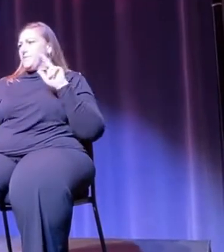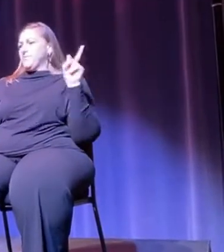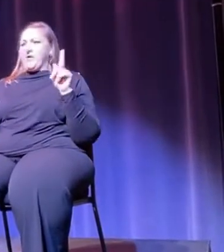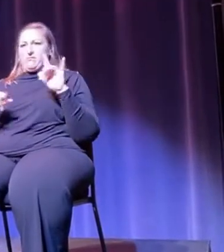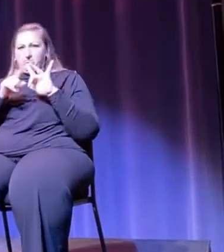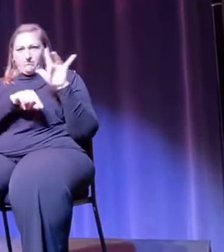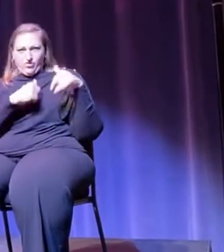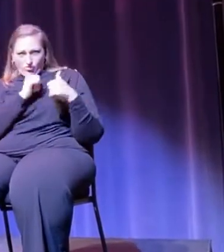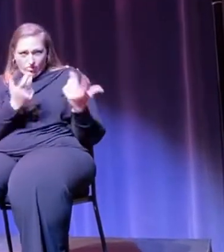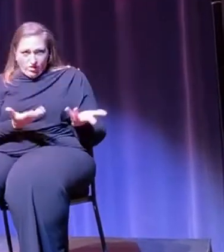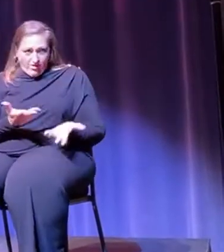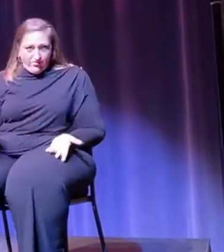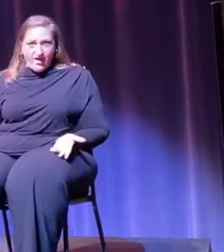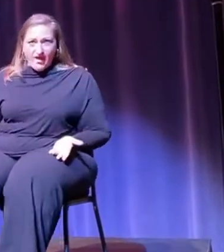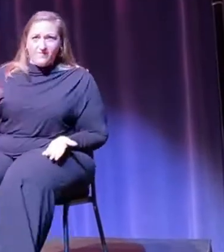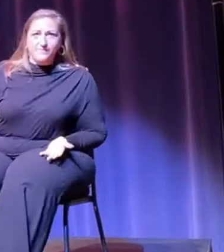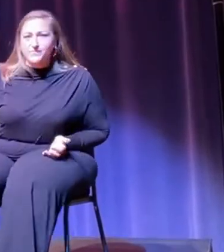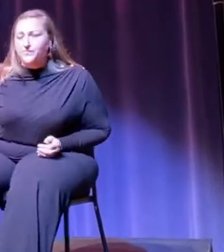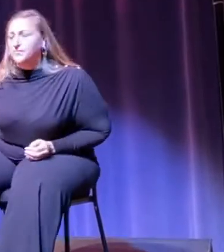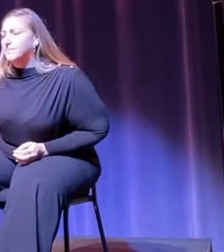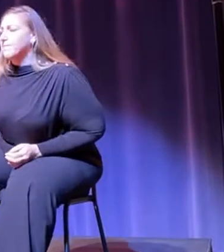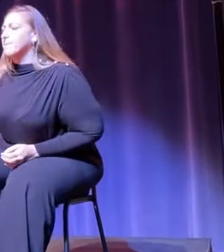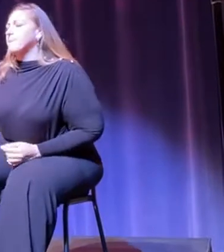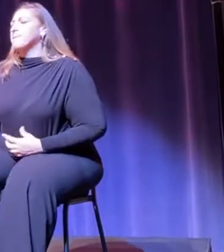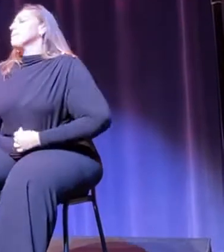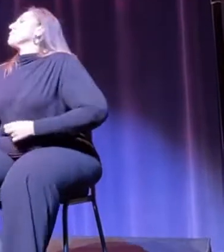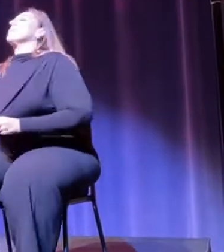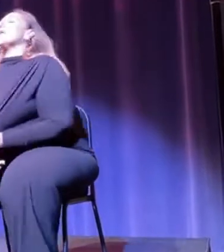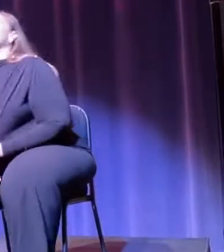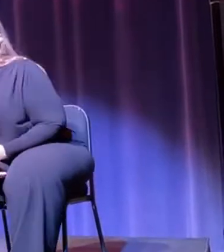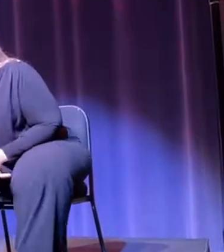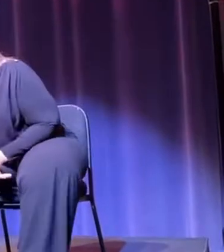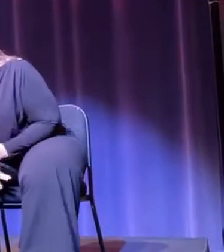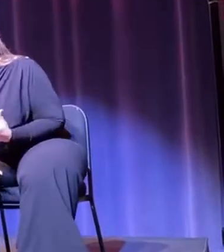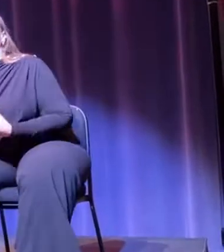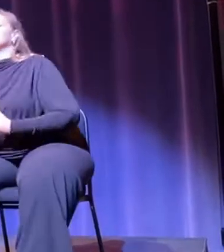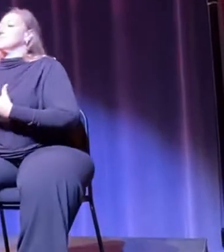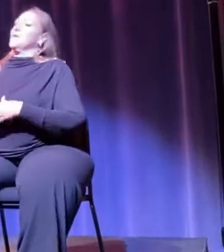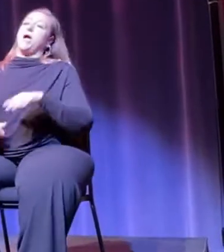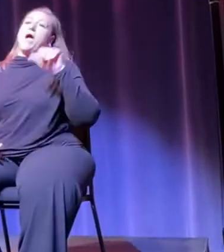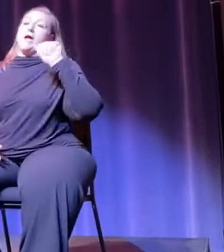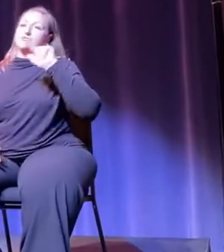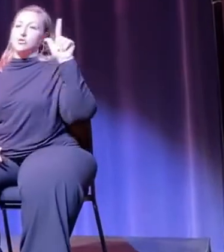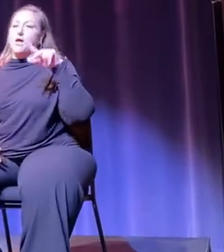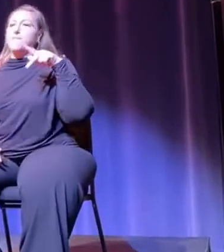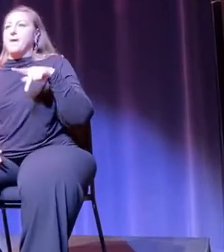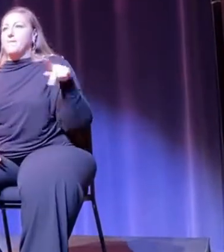We are not the tell all be all. In that, I feel like Audre Lorde, Pat Parker,